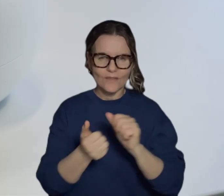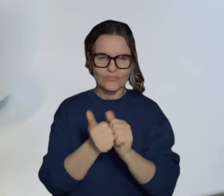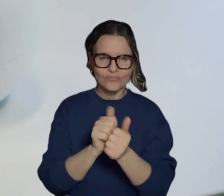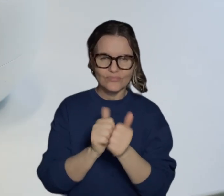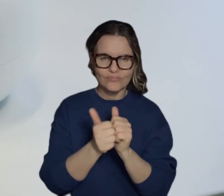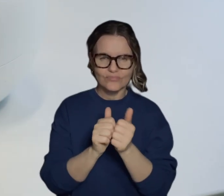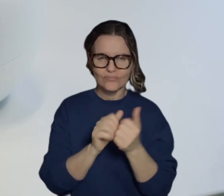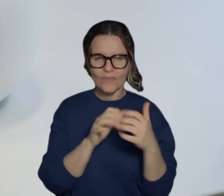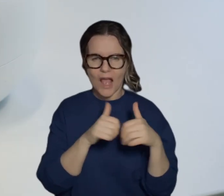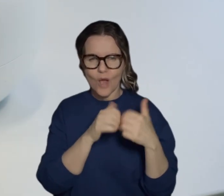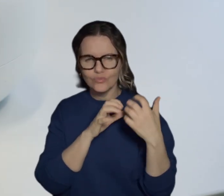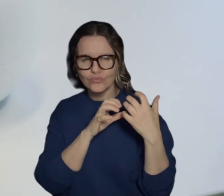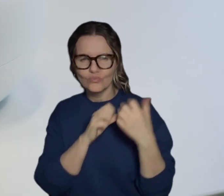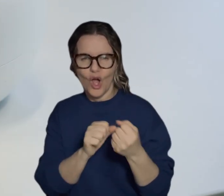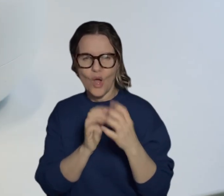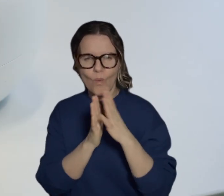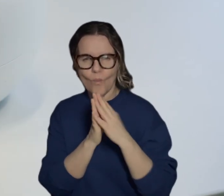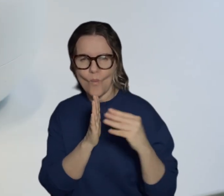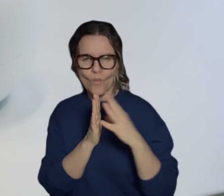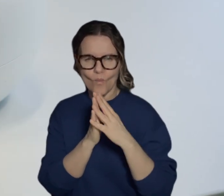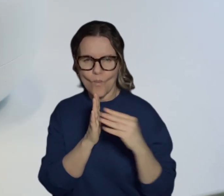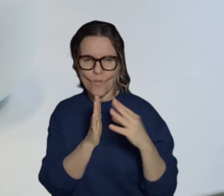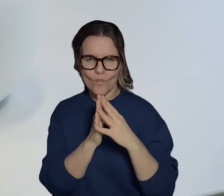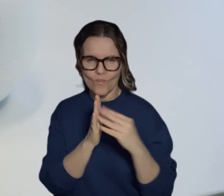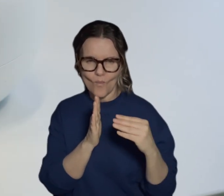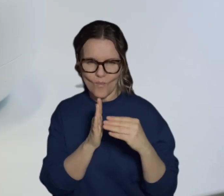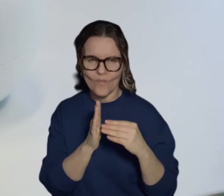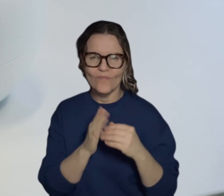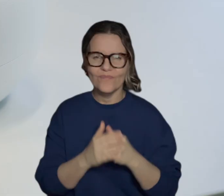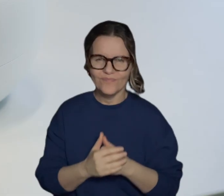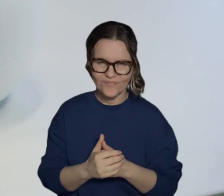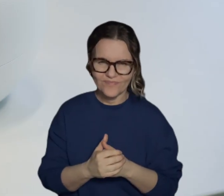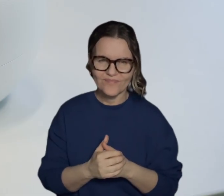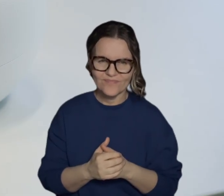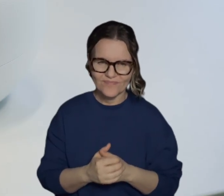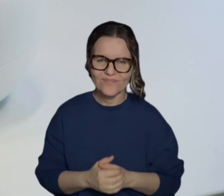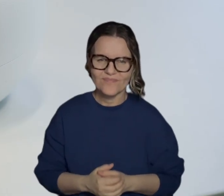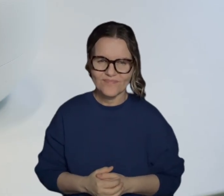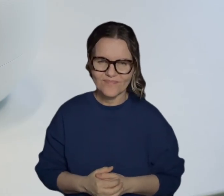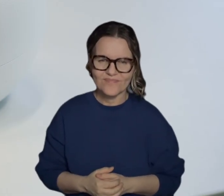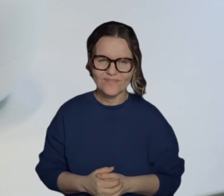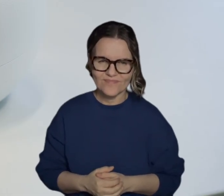and one to control the right side you're able to change the suction strength on both sides due to